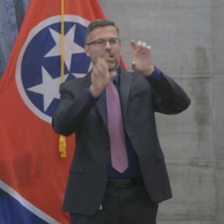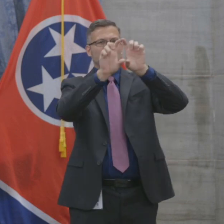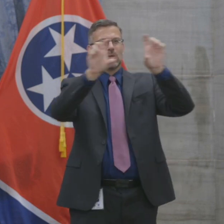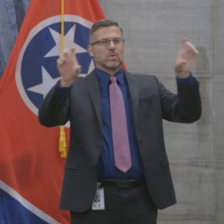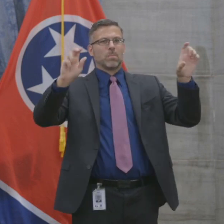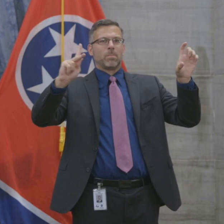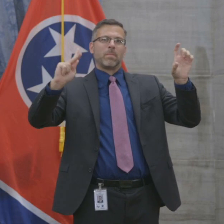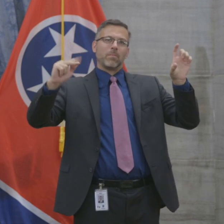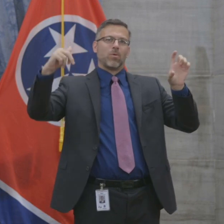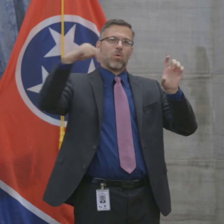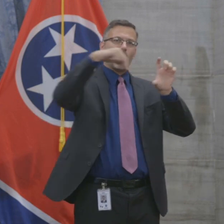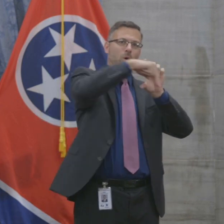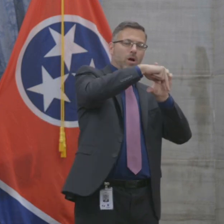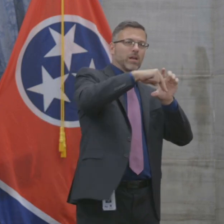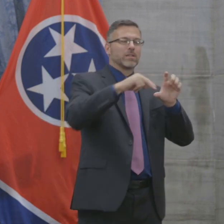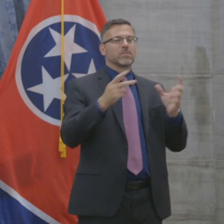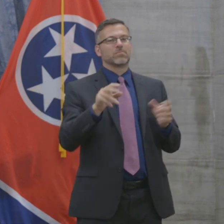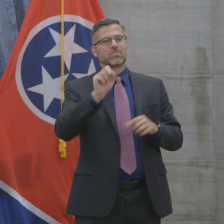So without tourism, each household in the state would